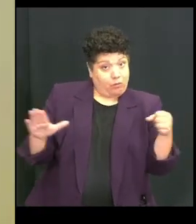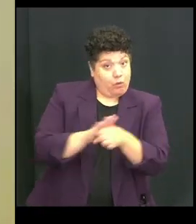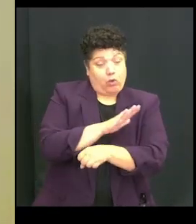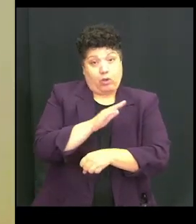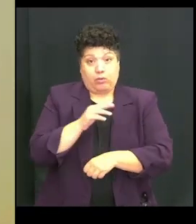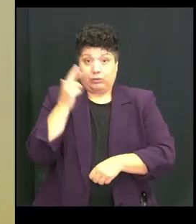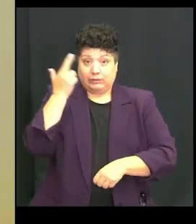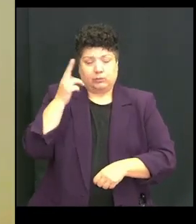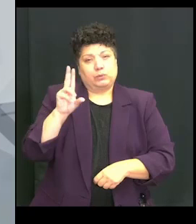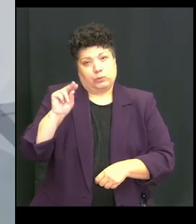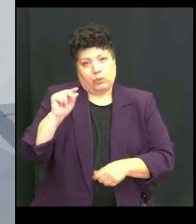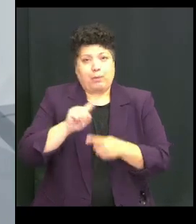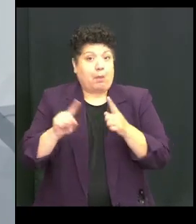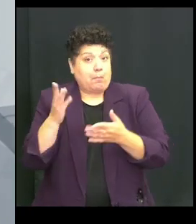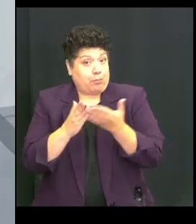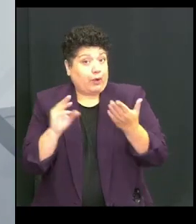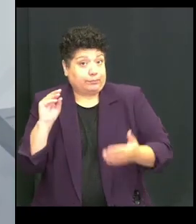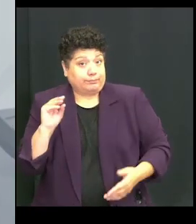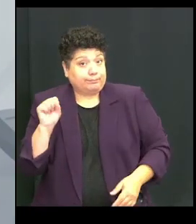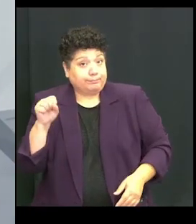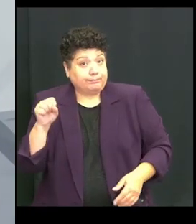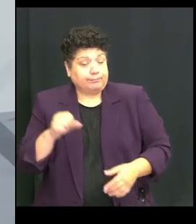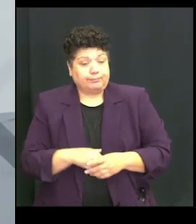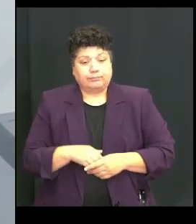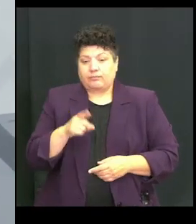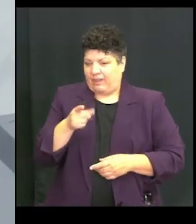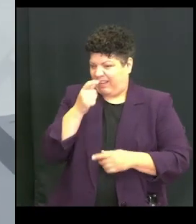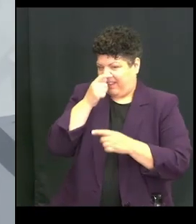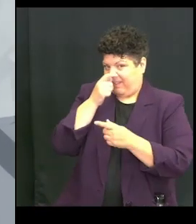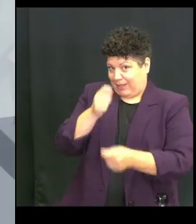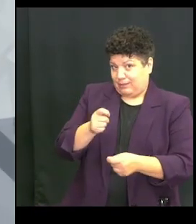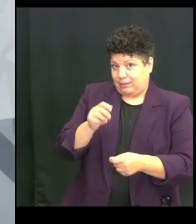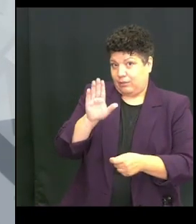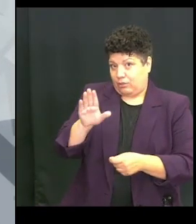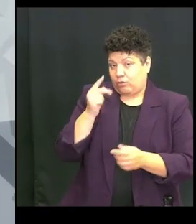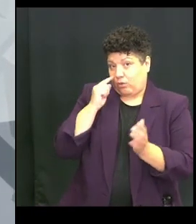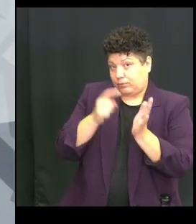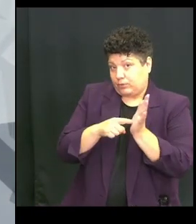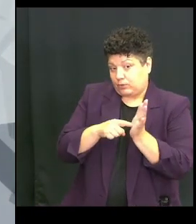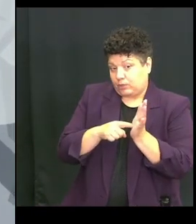I think those are fascinating observations and one of the questions we got in,